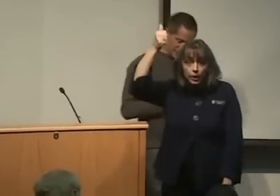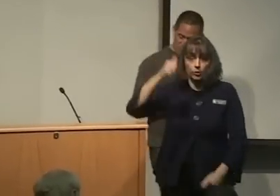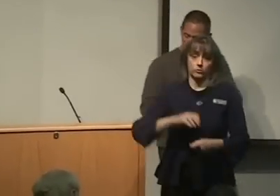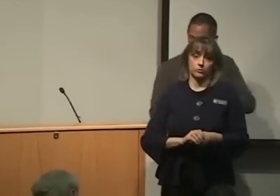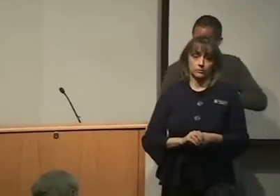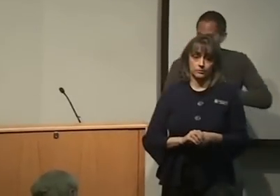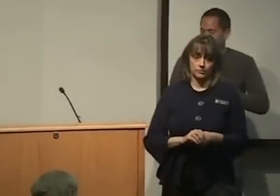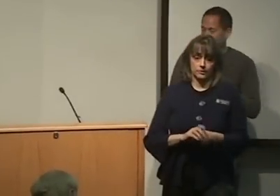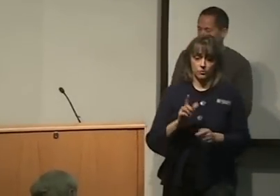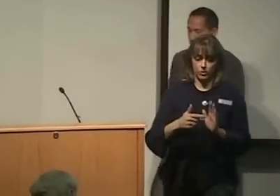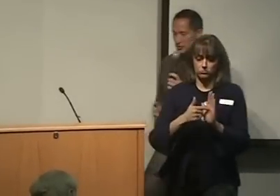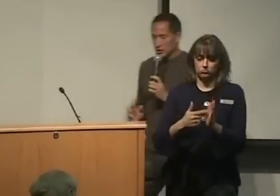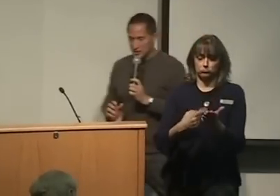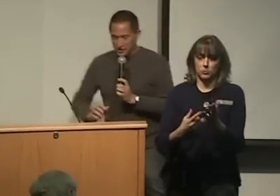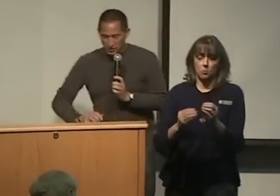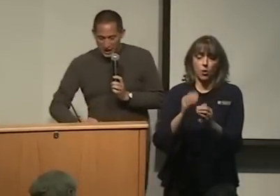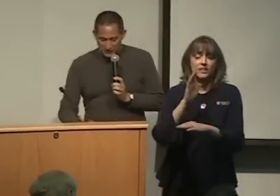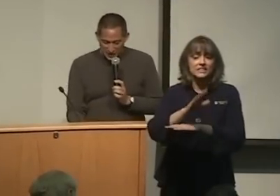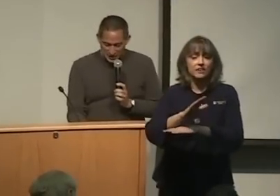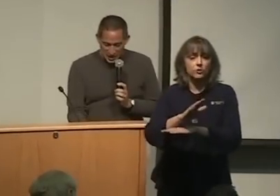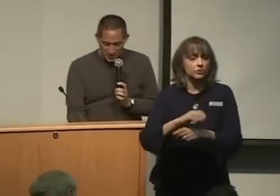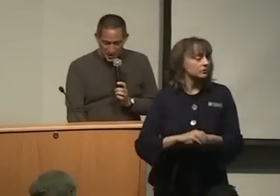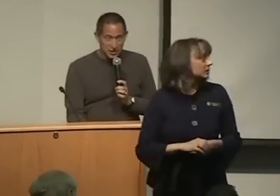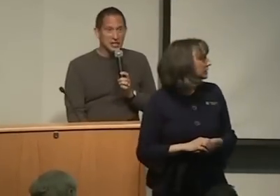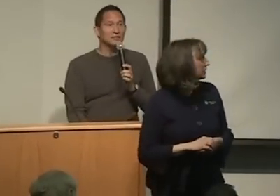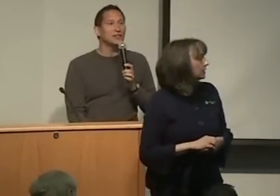Right now what I'd like you to do is go to socrative.com on your cell phone, your computer,